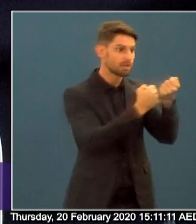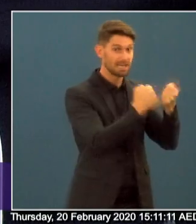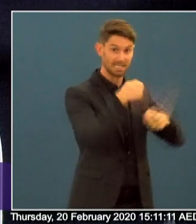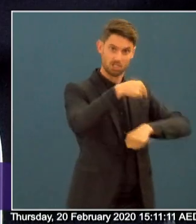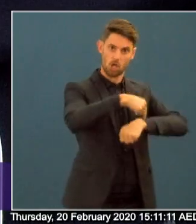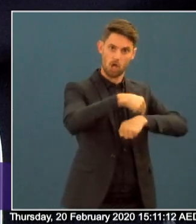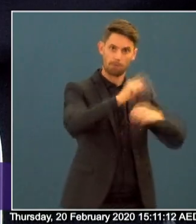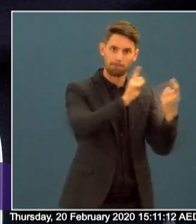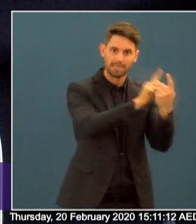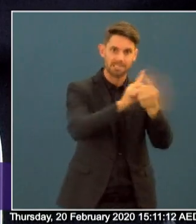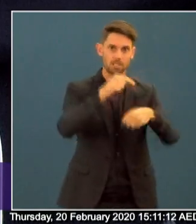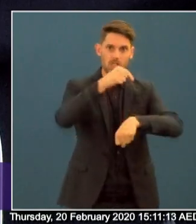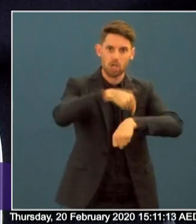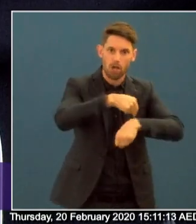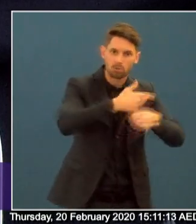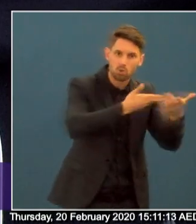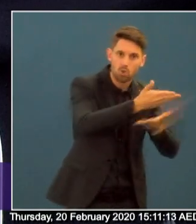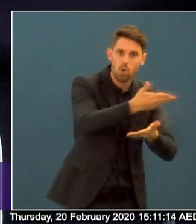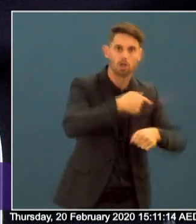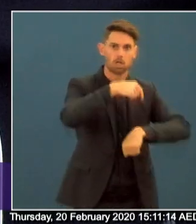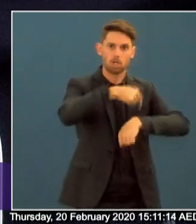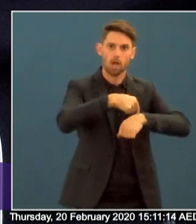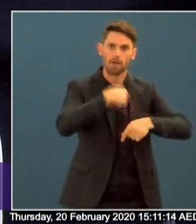However, there's a lot of value in doing that.